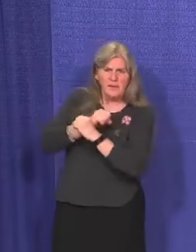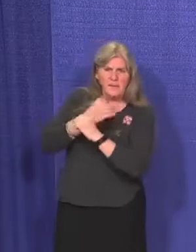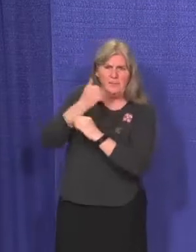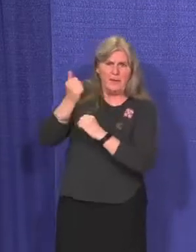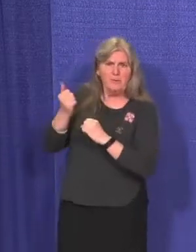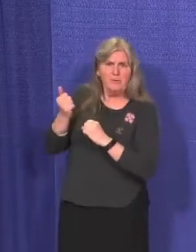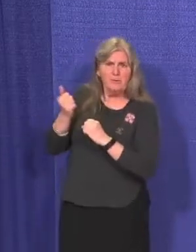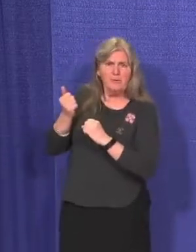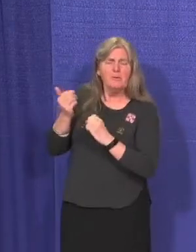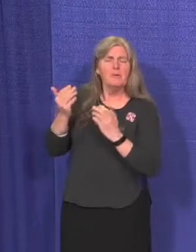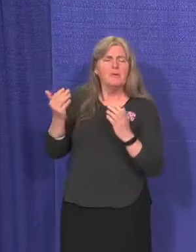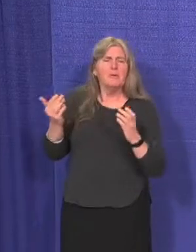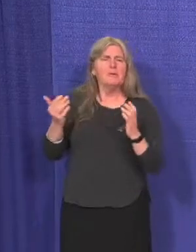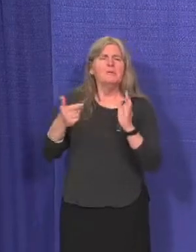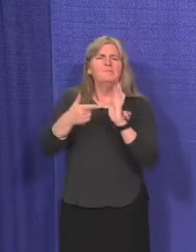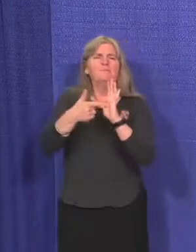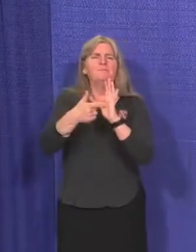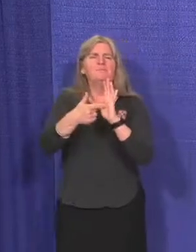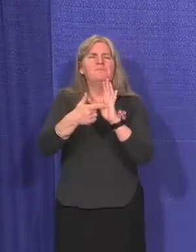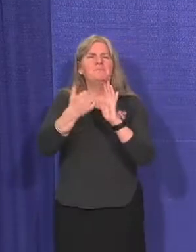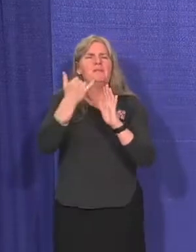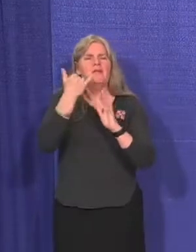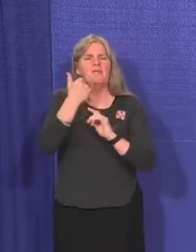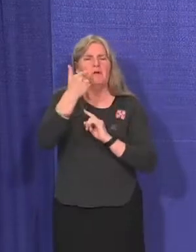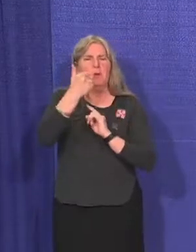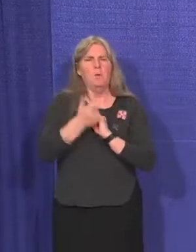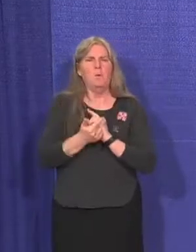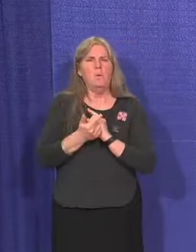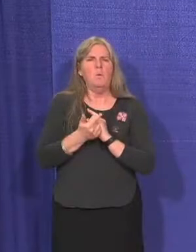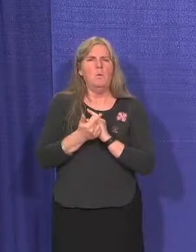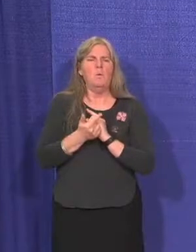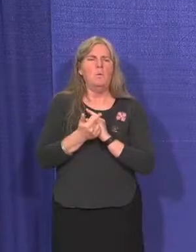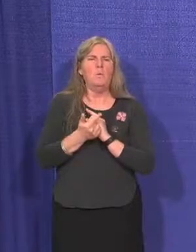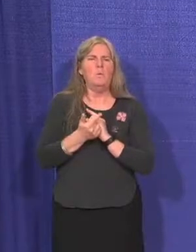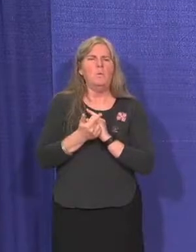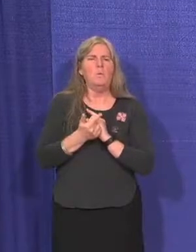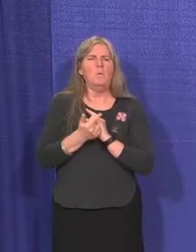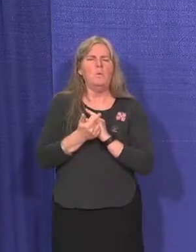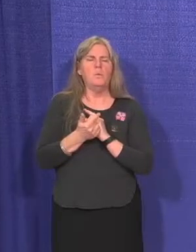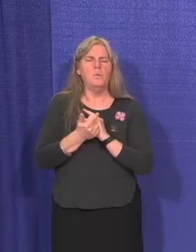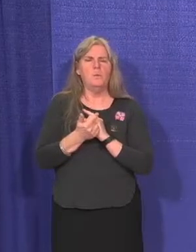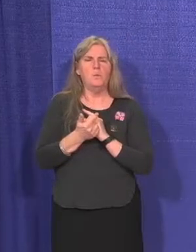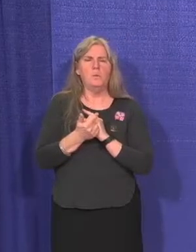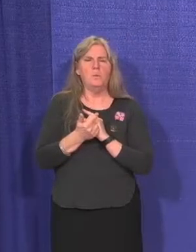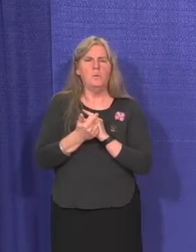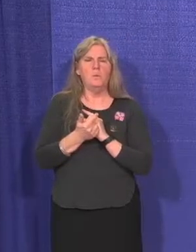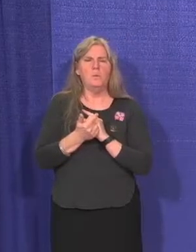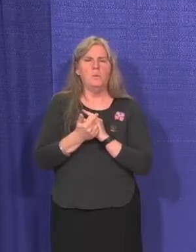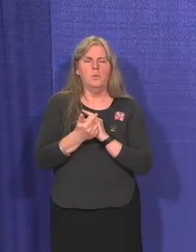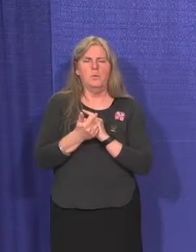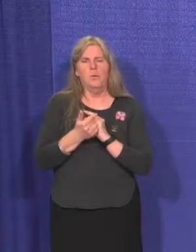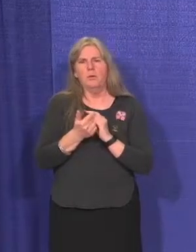been a goal, the more that we can get that 75 percent